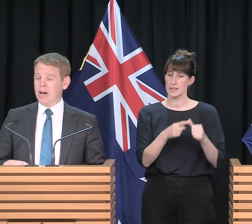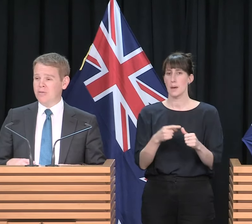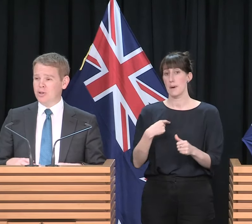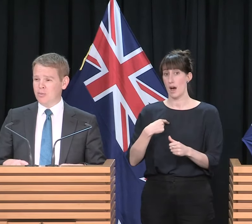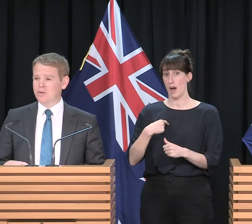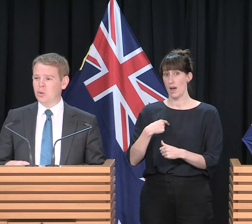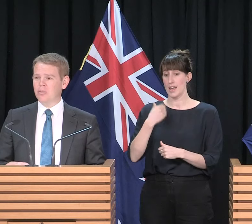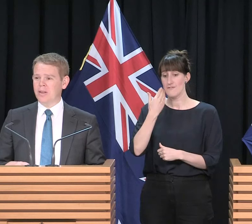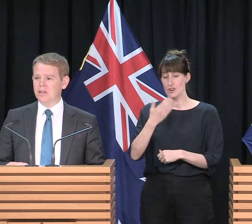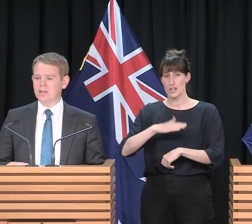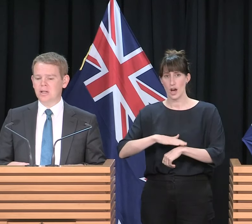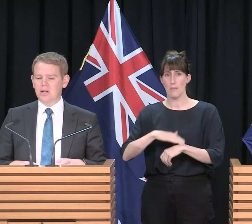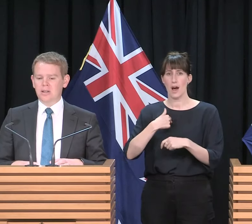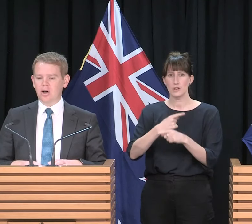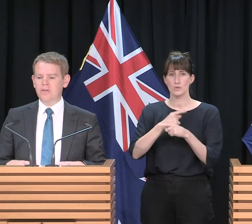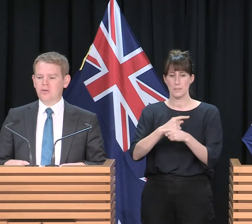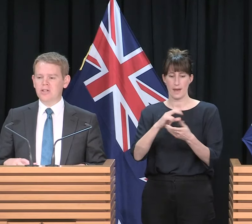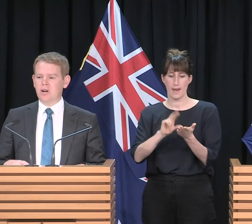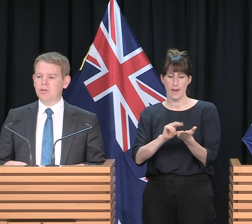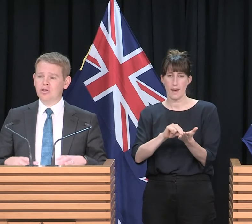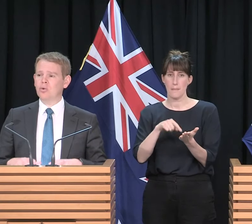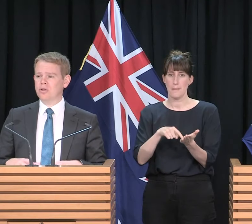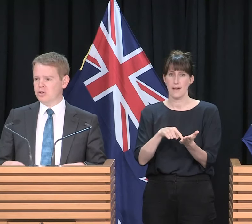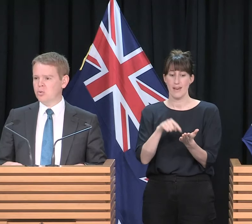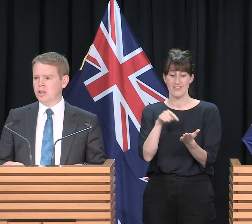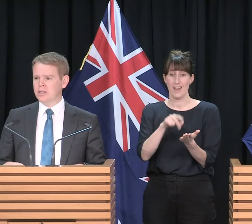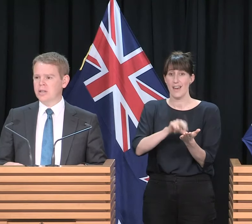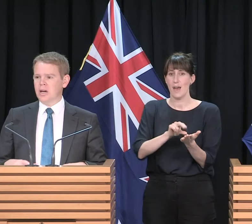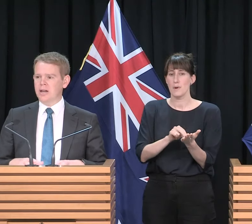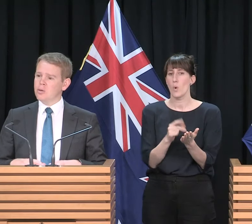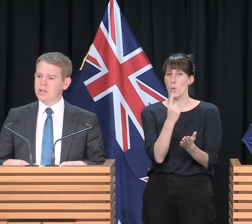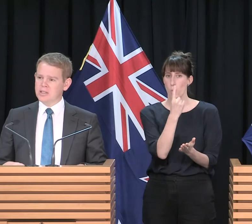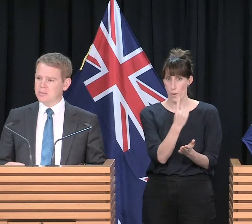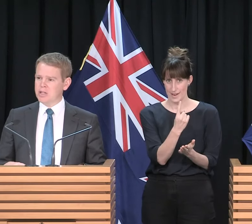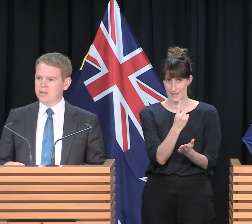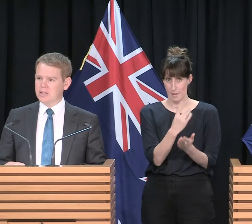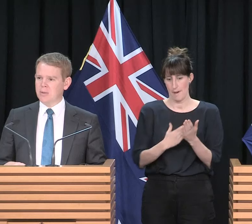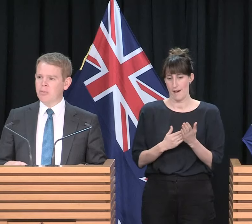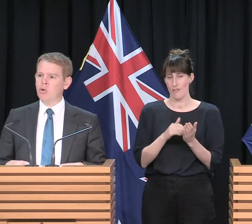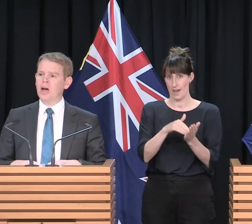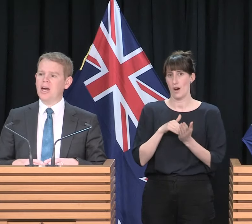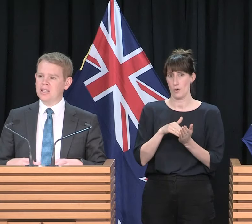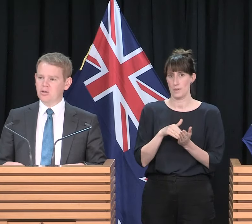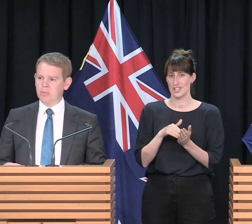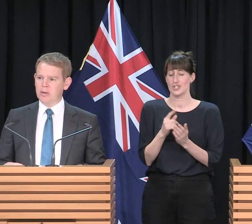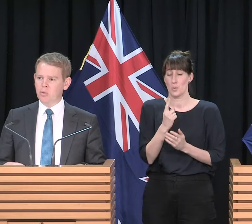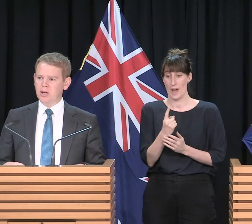further work over the next few months, to see how it could be